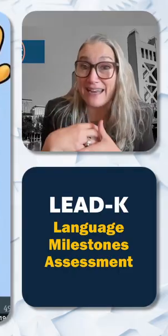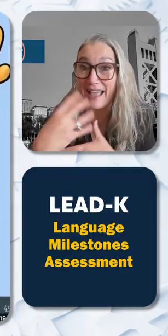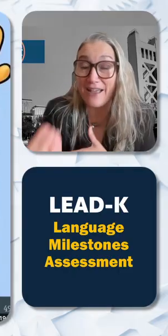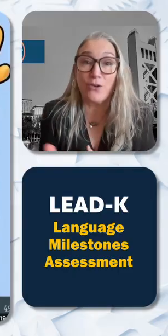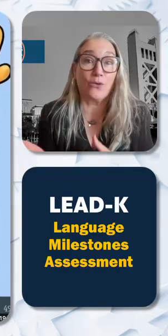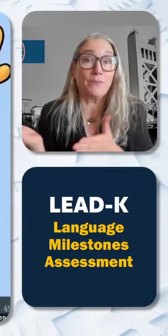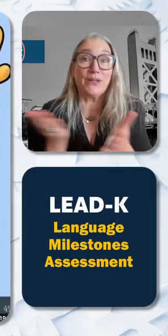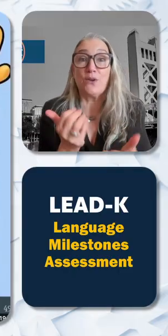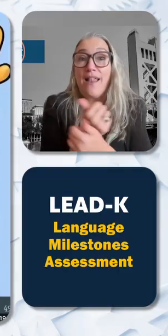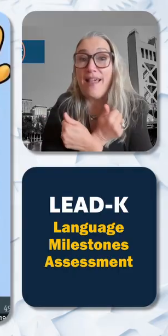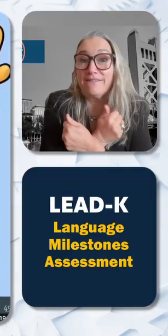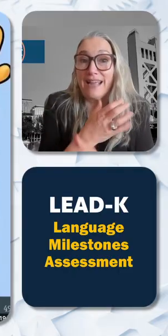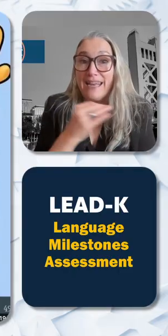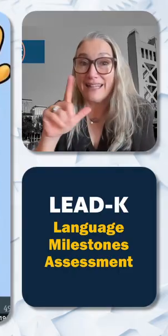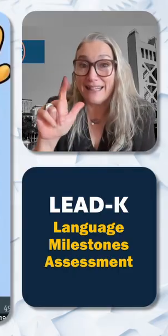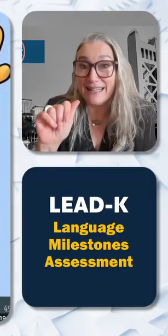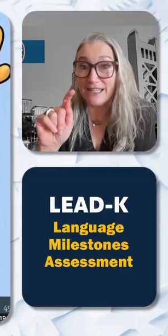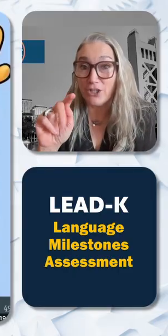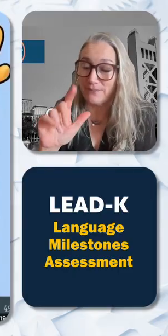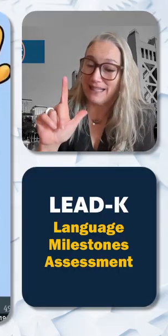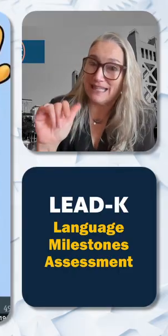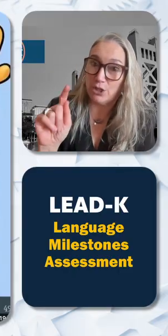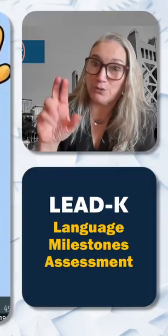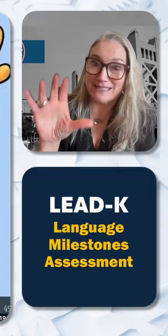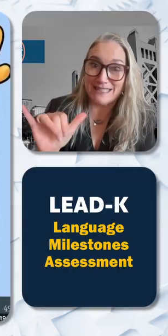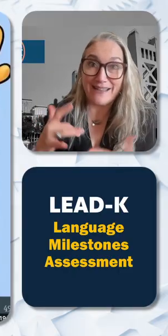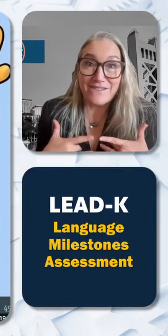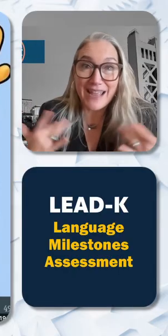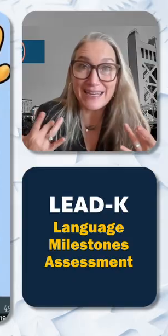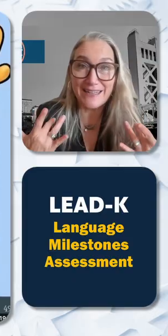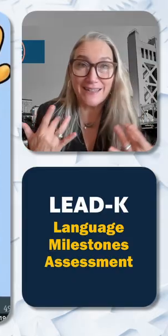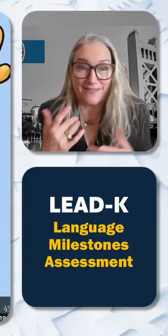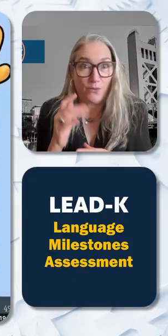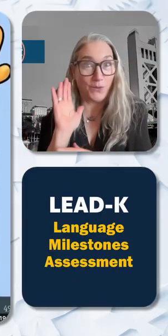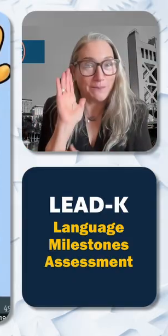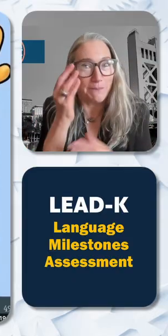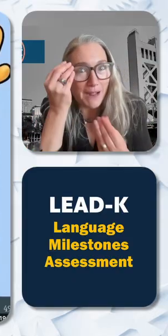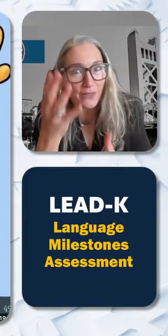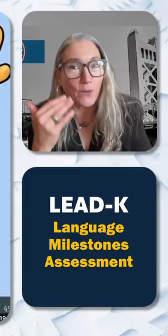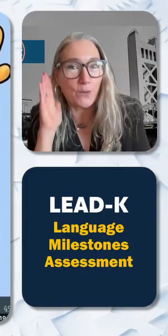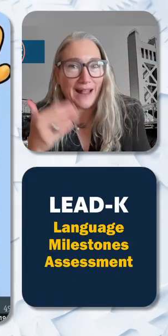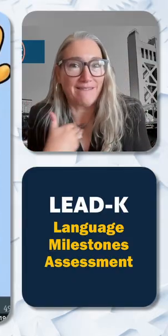coffee events, Deaf Night Out, bringing them to love and literacy events.